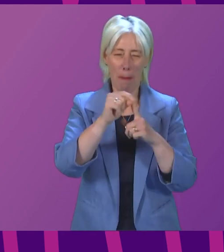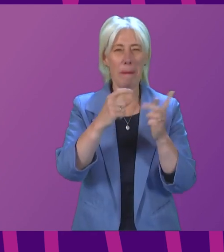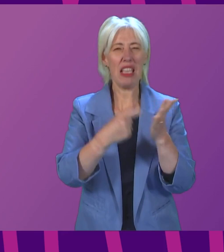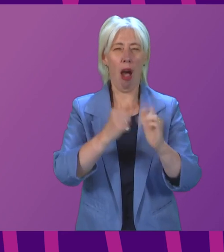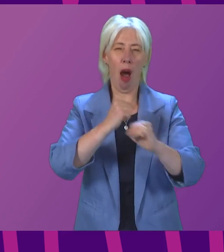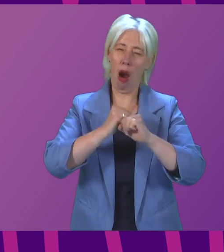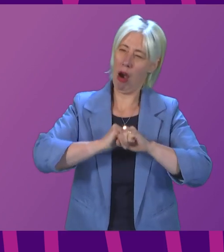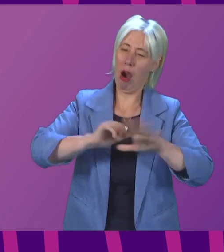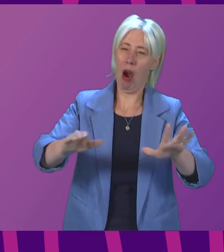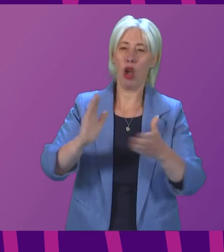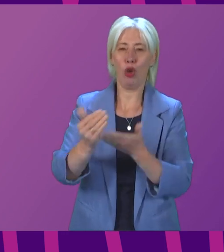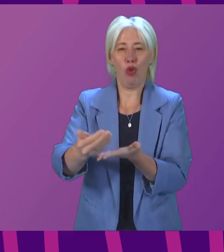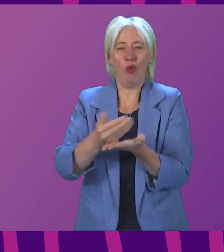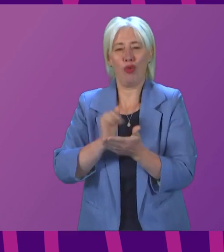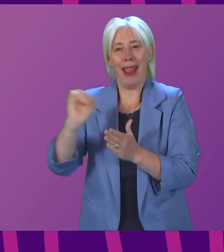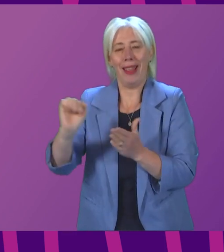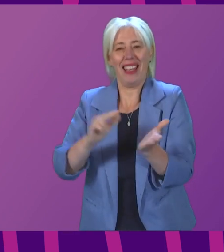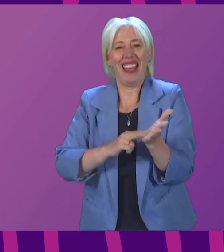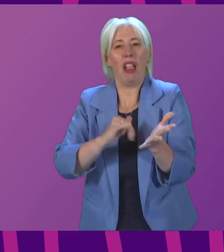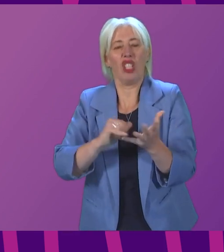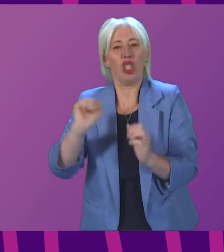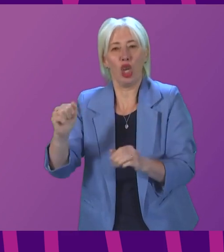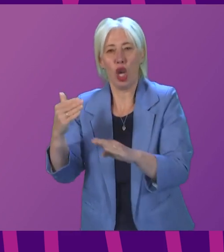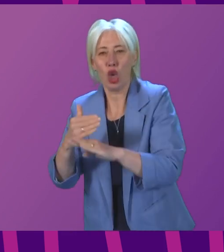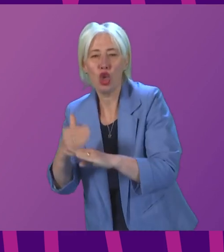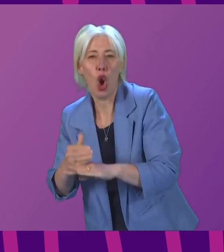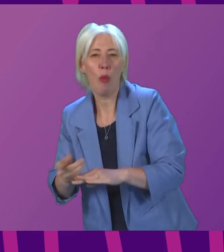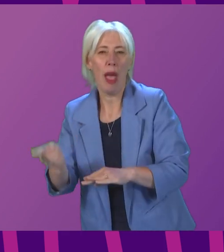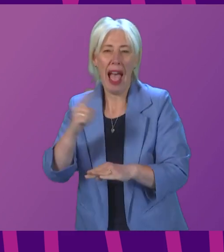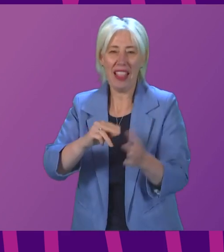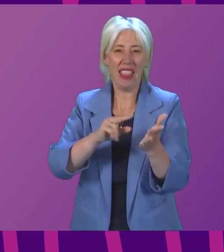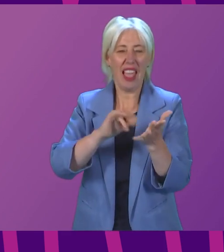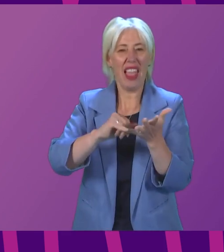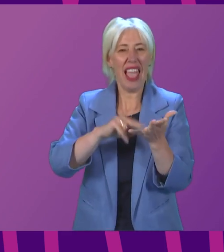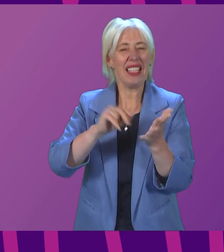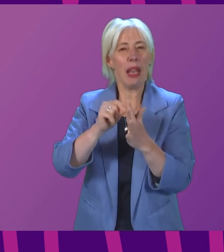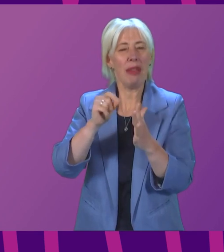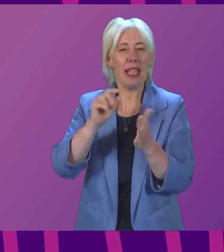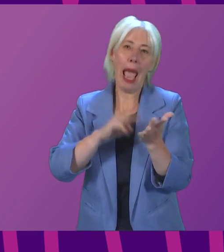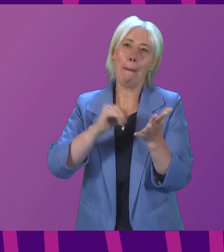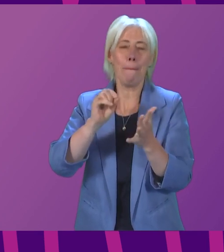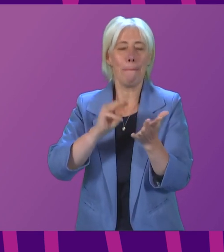to protect Nicola Sturgeon’s job, Derek Mackay’s job and the jobs of Scottish National Party MPs.